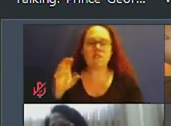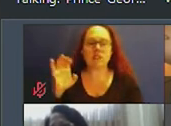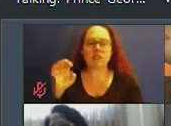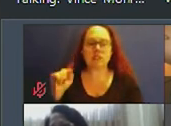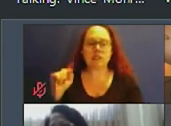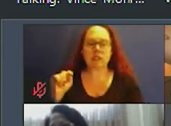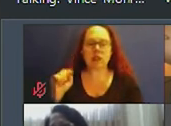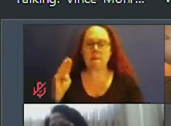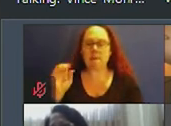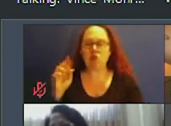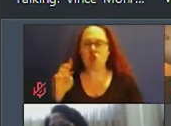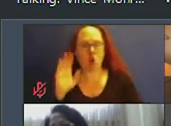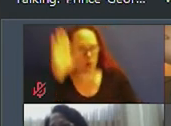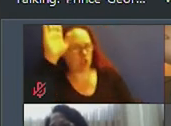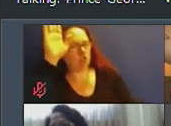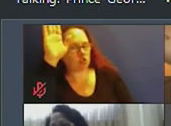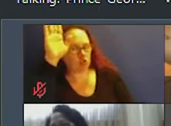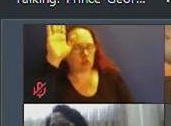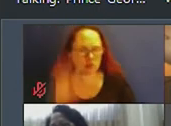Present. Wonderful Preston Smith.